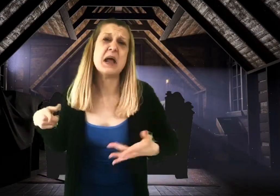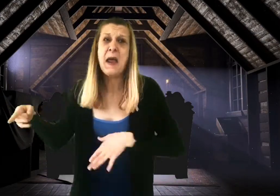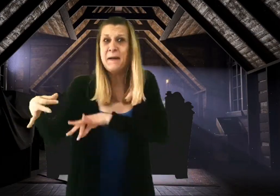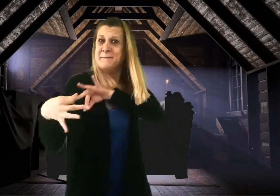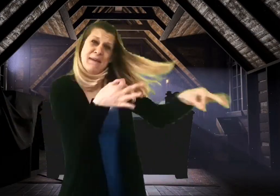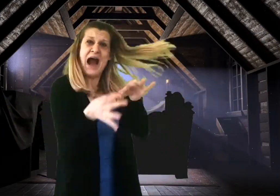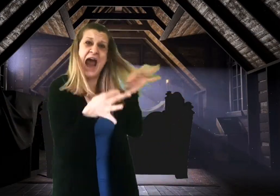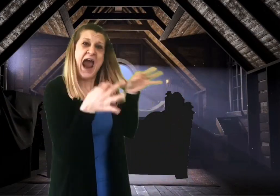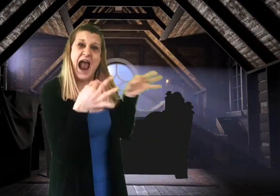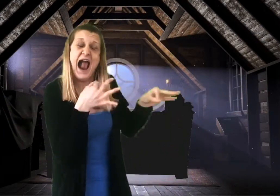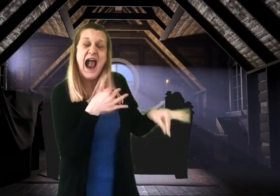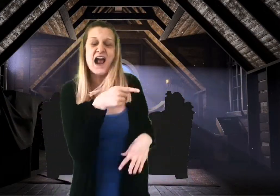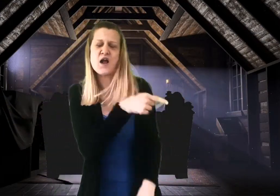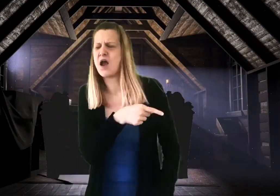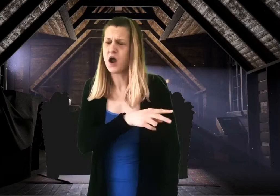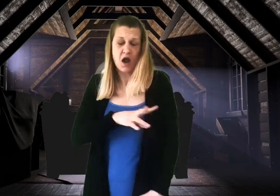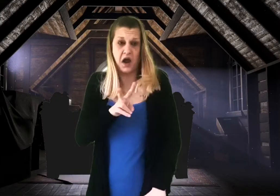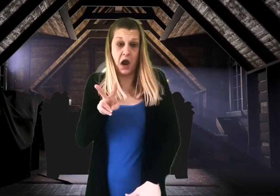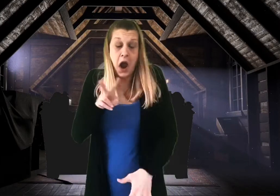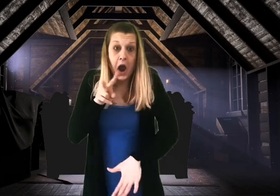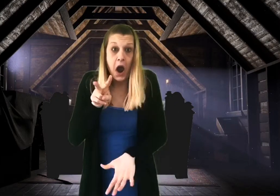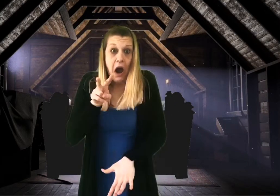It didn’t take them long to tell him what had happened.